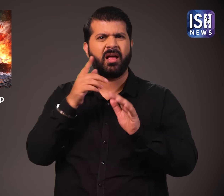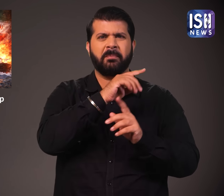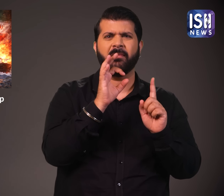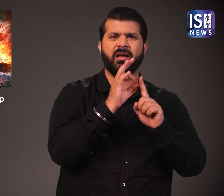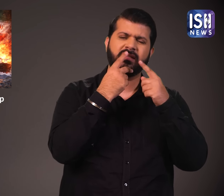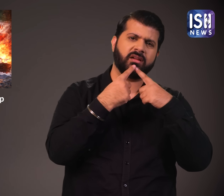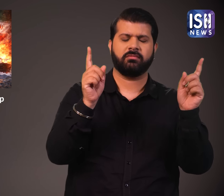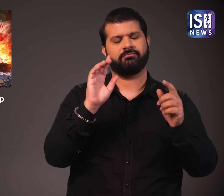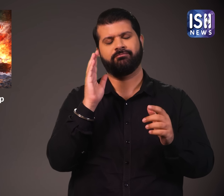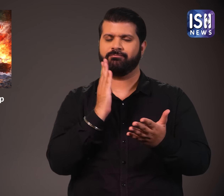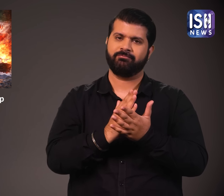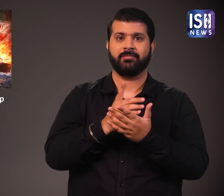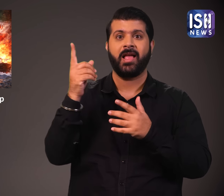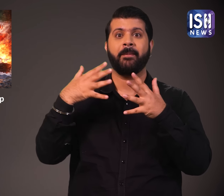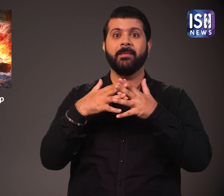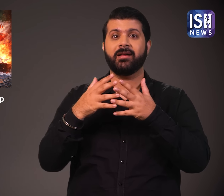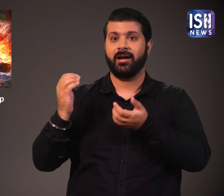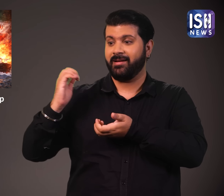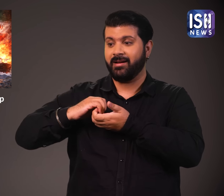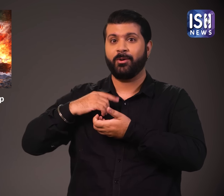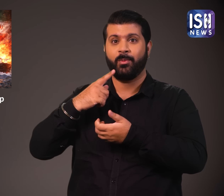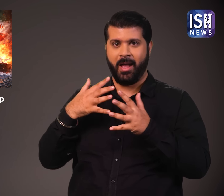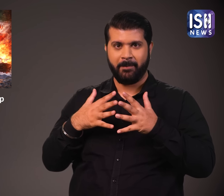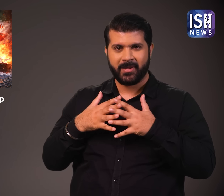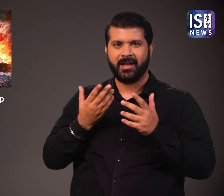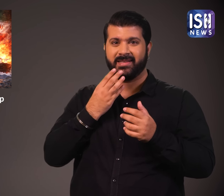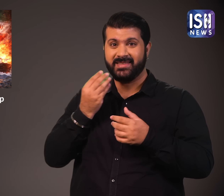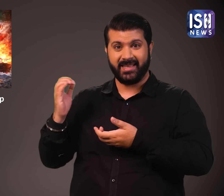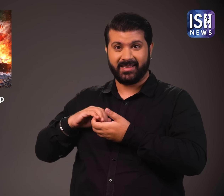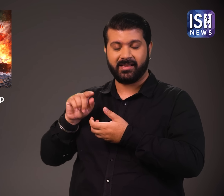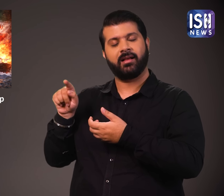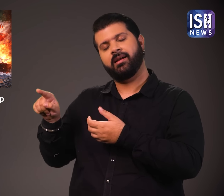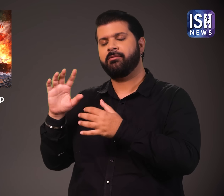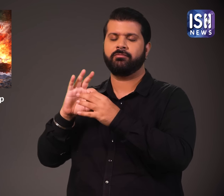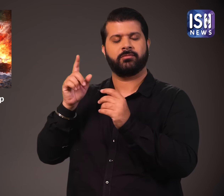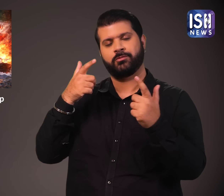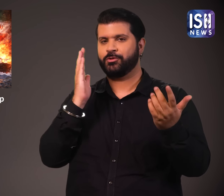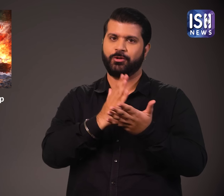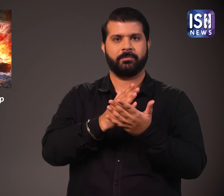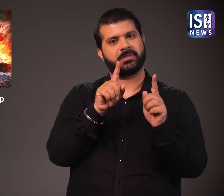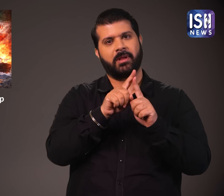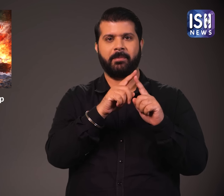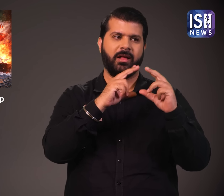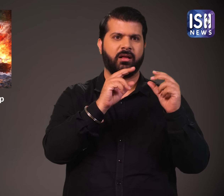But Pakistan announced a ceasefire by the U.S. and its allies, including Israel, in all regions, even Lebanon.